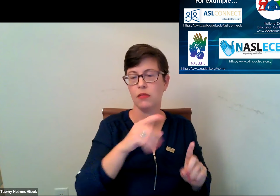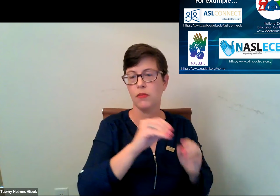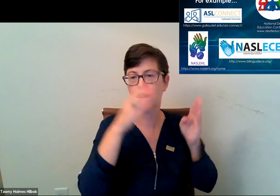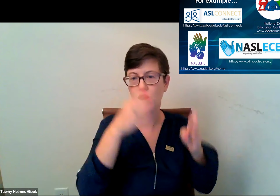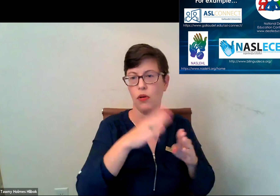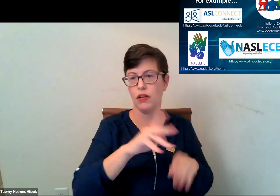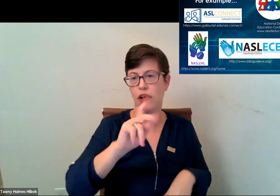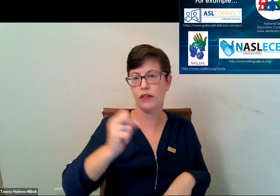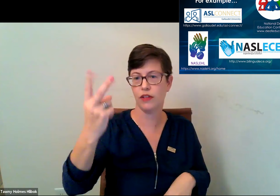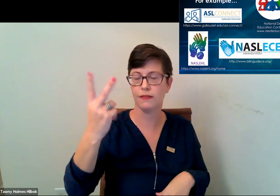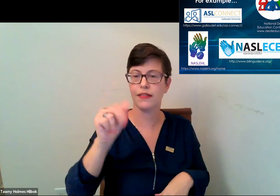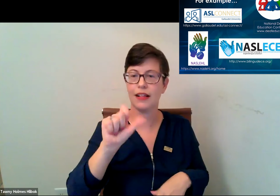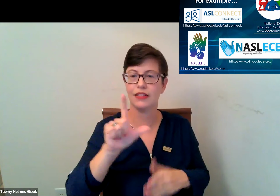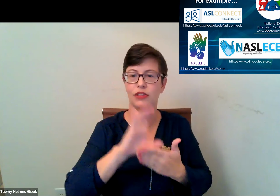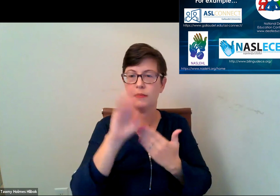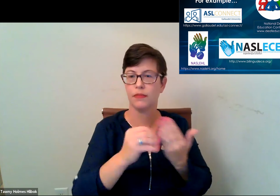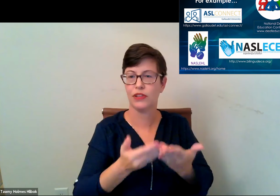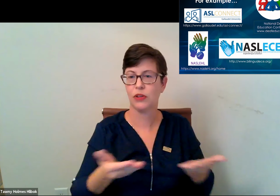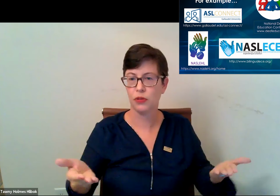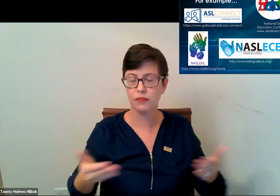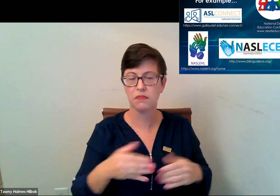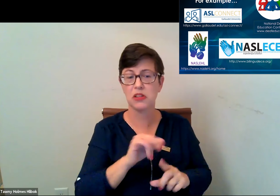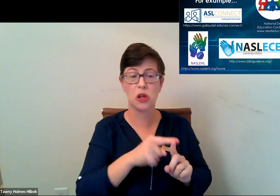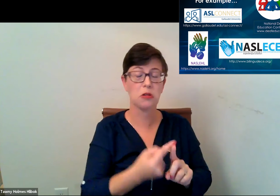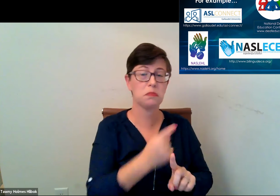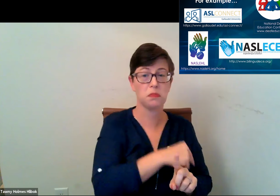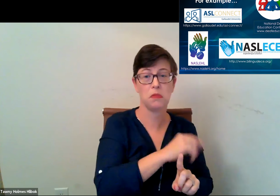The na s l E H l it's for K to 12 asl curriculum.